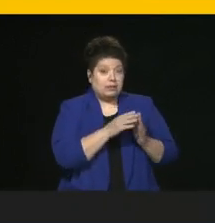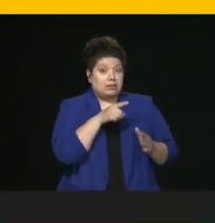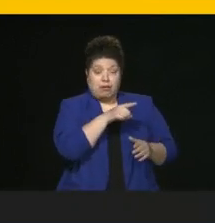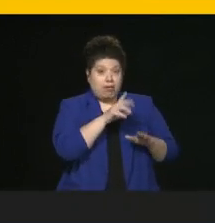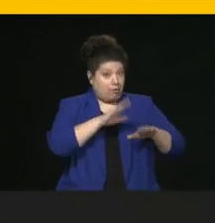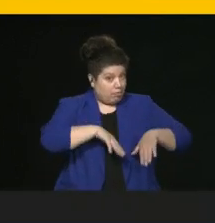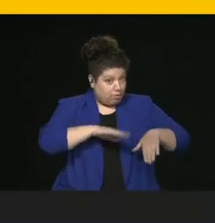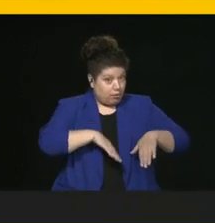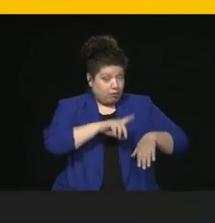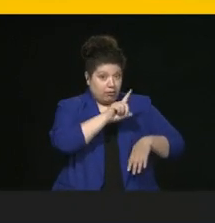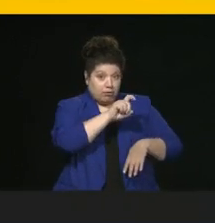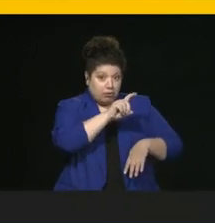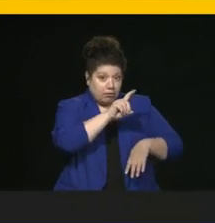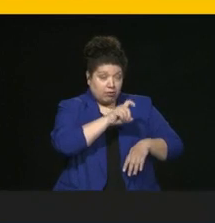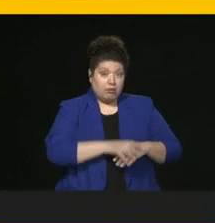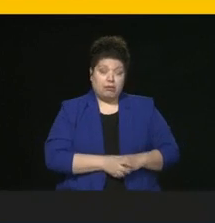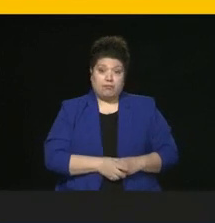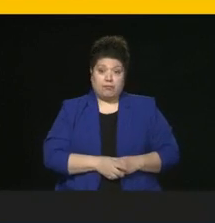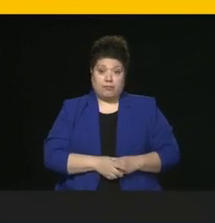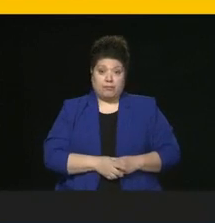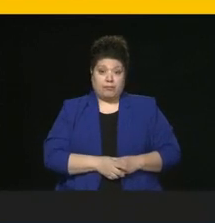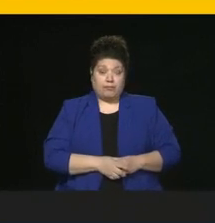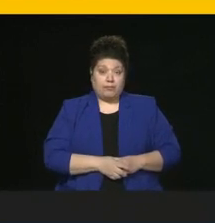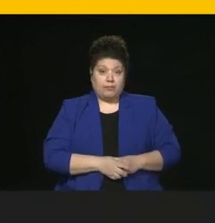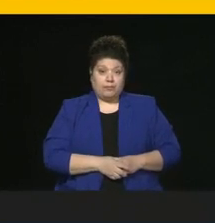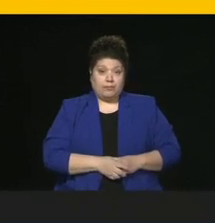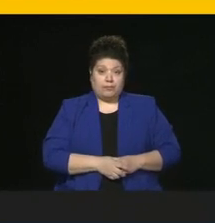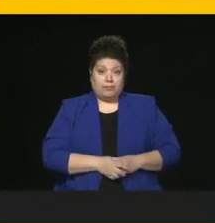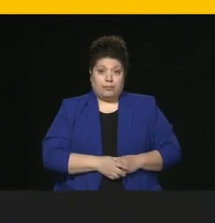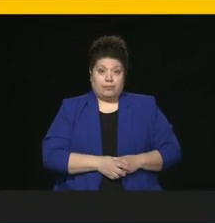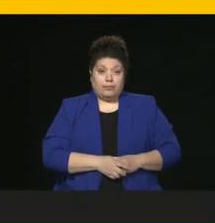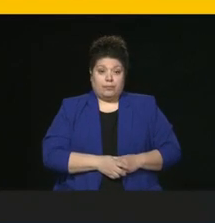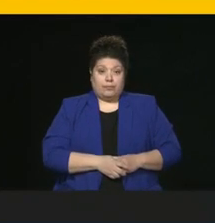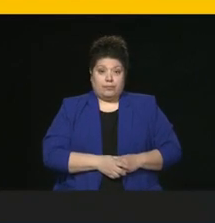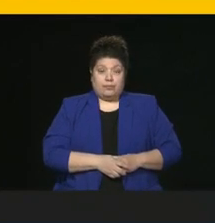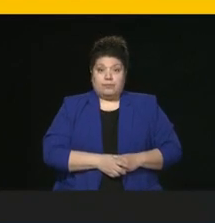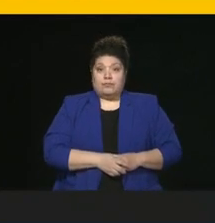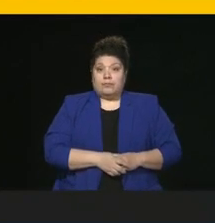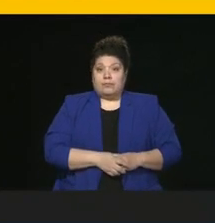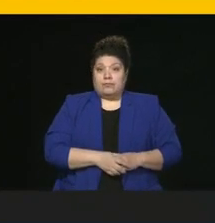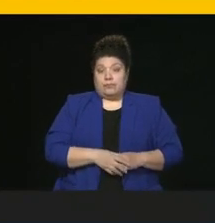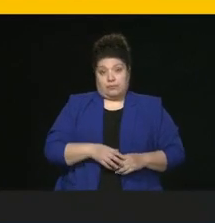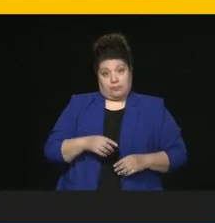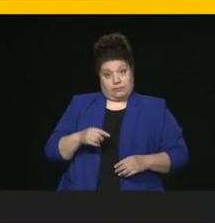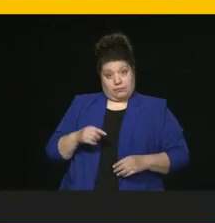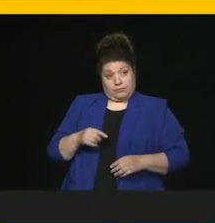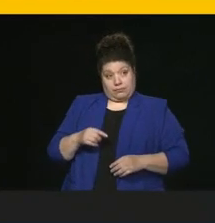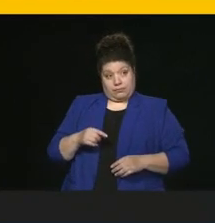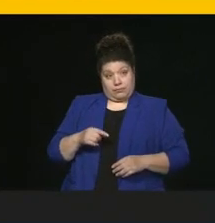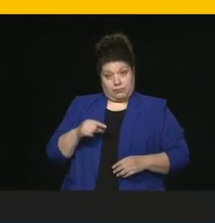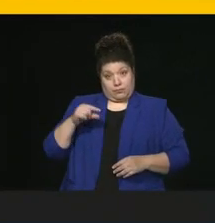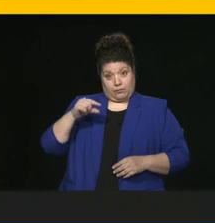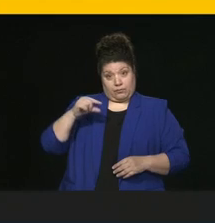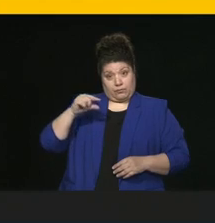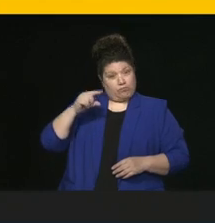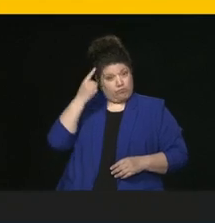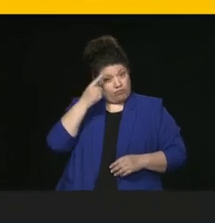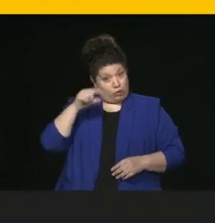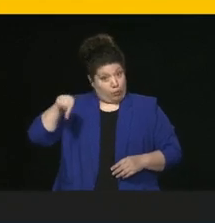NOT FORMALLY REQUESTED THE CANADIAN ARMED FORCES?